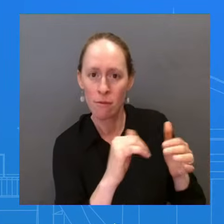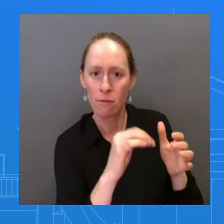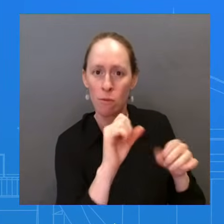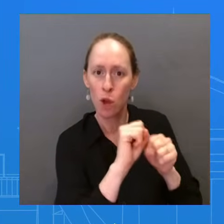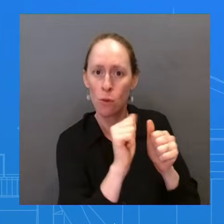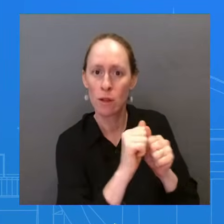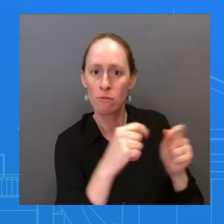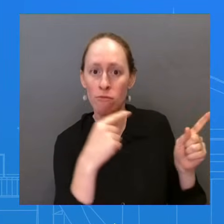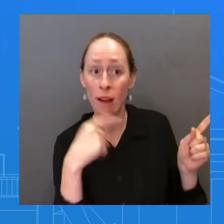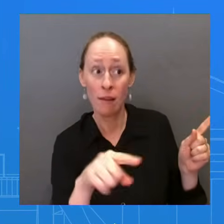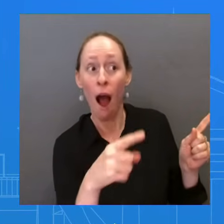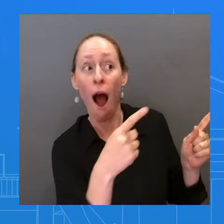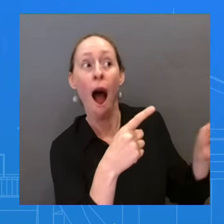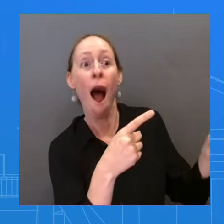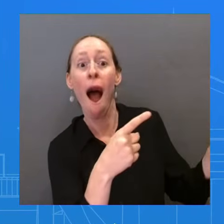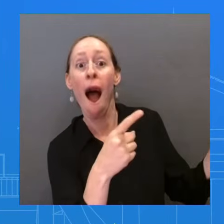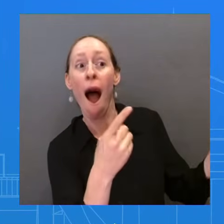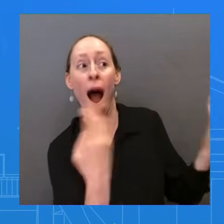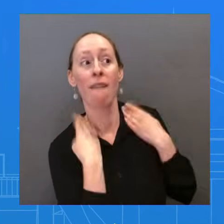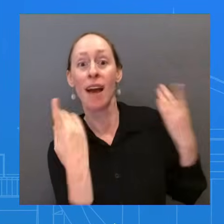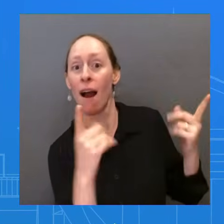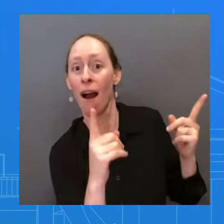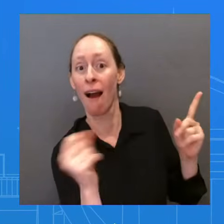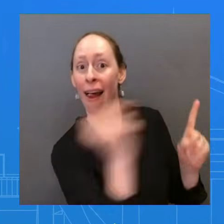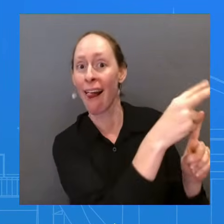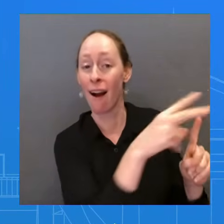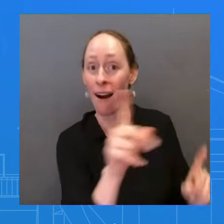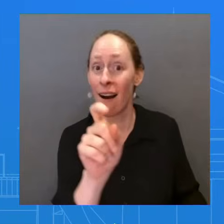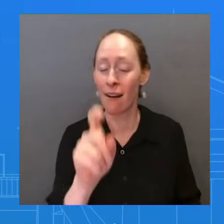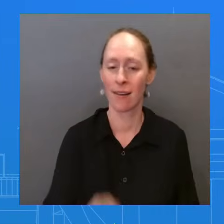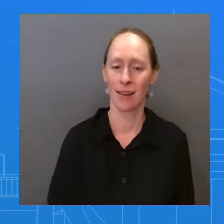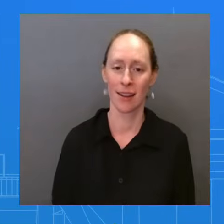That's really for her to speak to. The one thing I will say is that the allegations